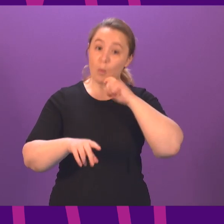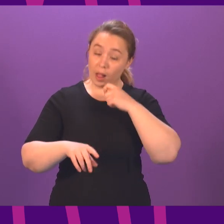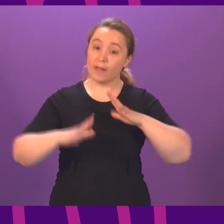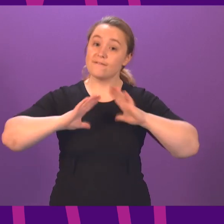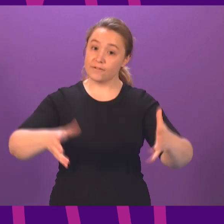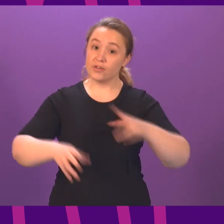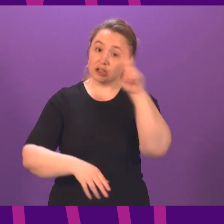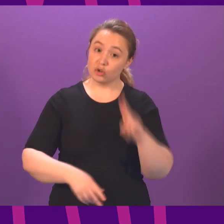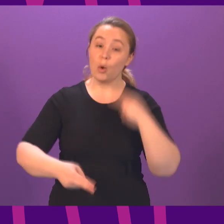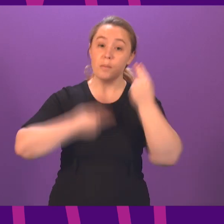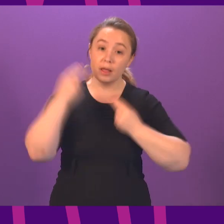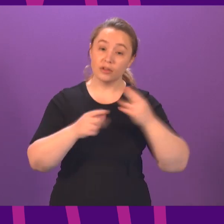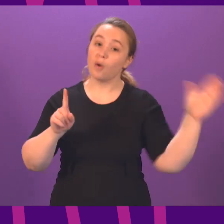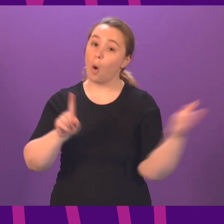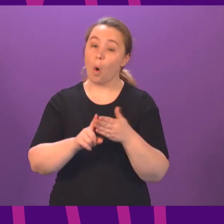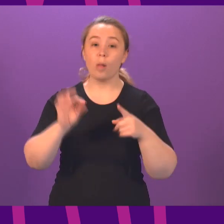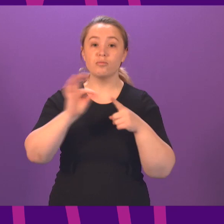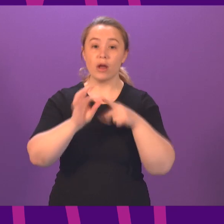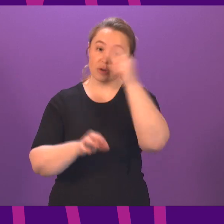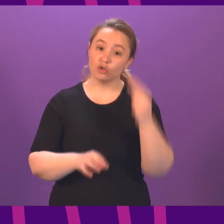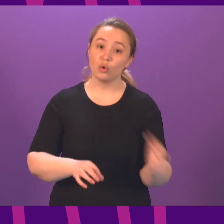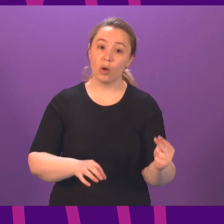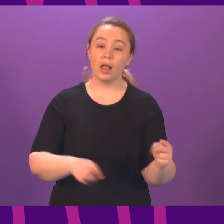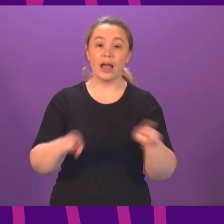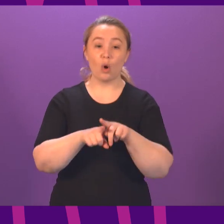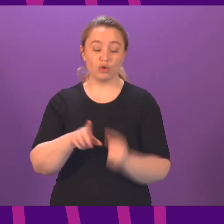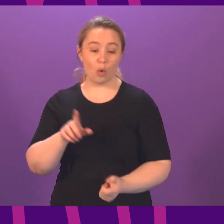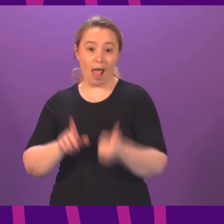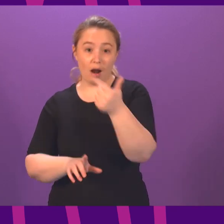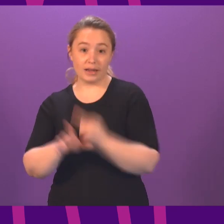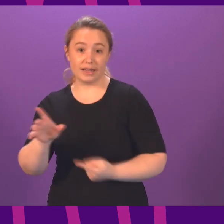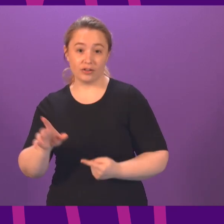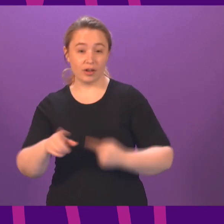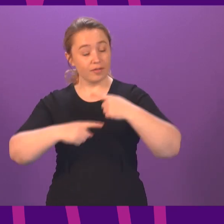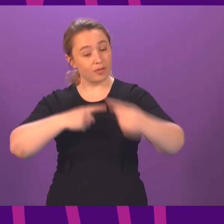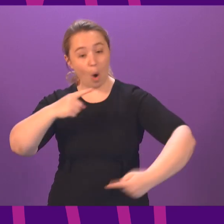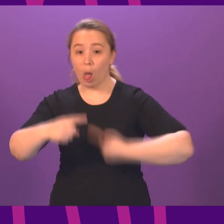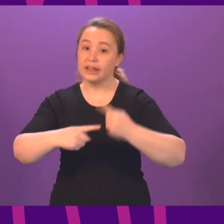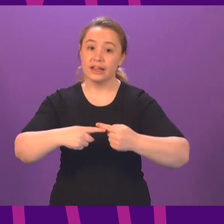to all primary pupils and children in early years all year round. I hope that other parties